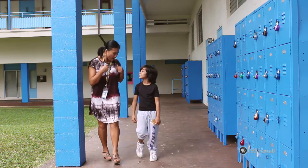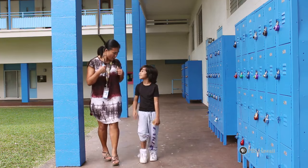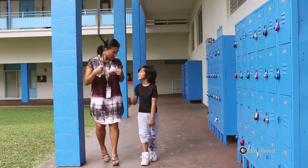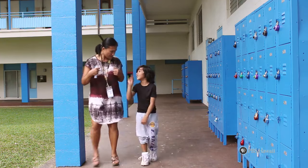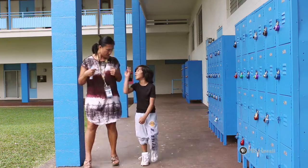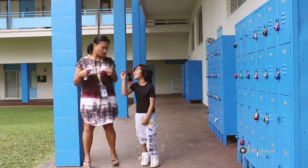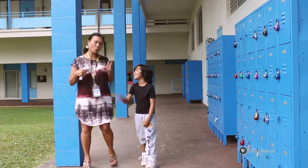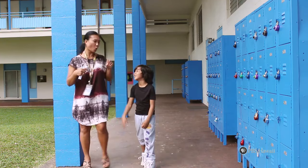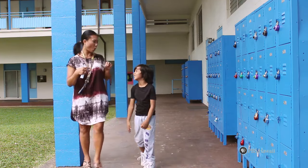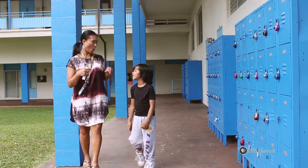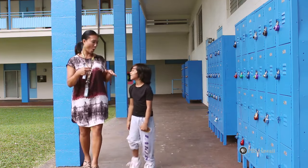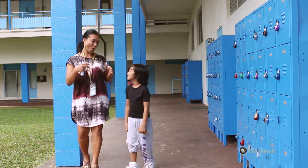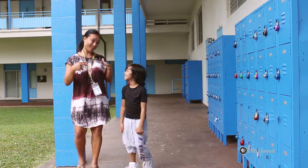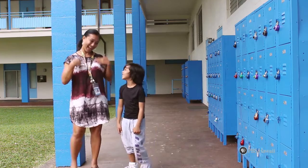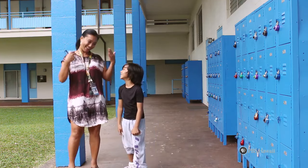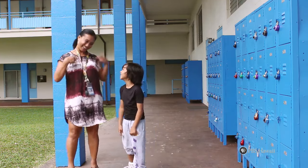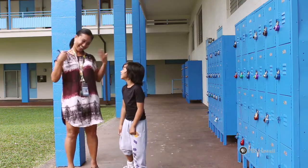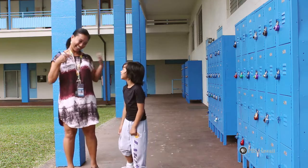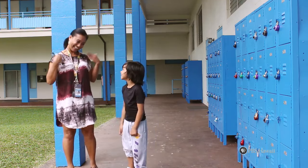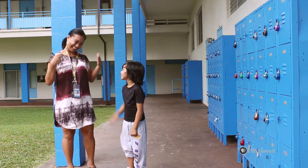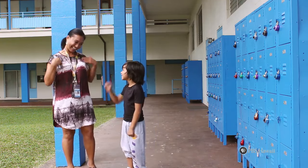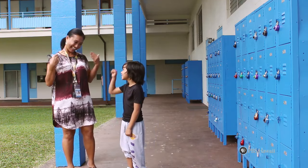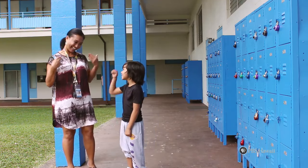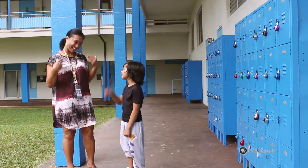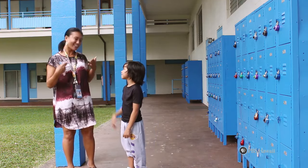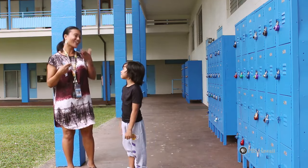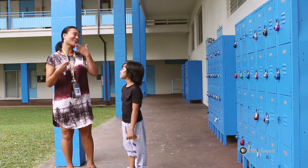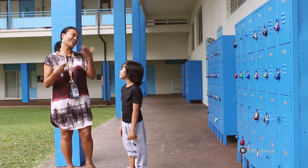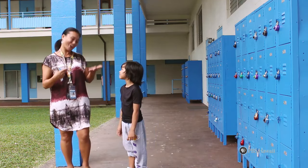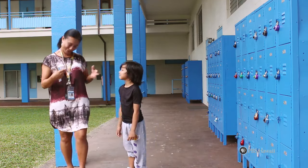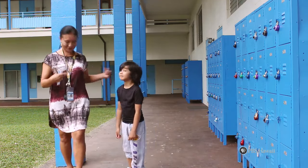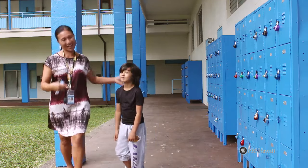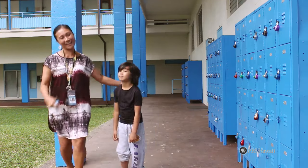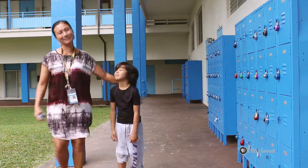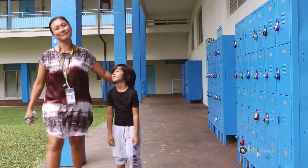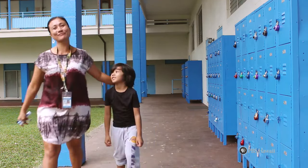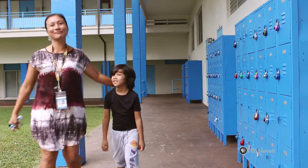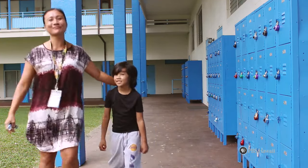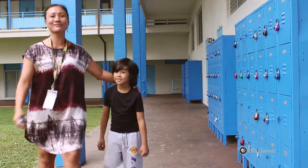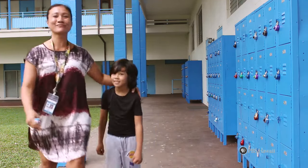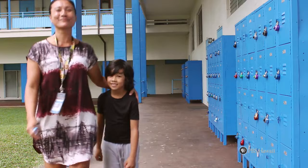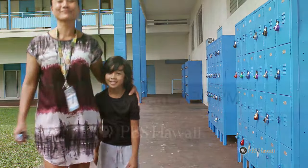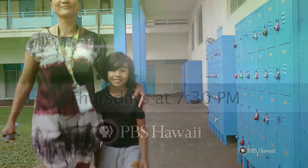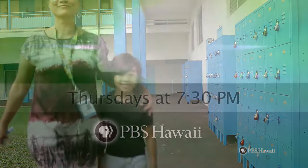other foreign language classes. This is Minji Kim from Saint Francis School, for HIKI NŌ.